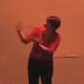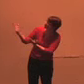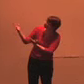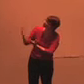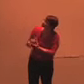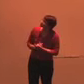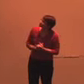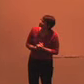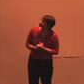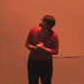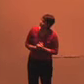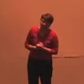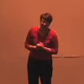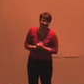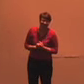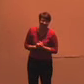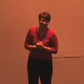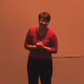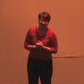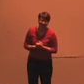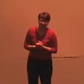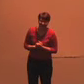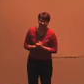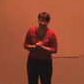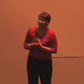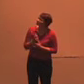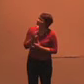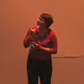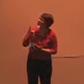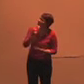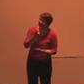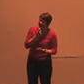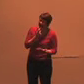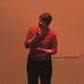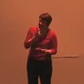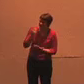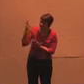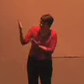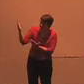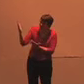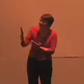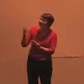And you can see, glass is here and glass on the roofs.